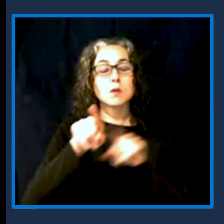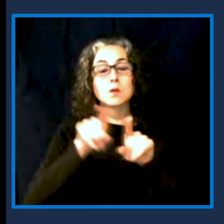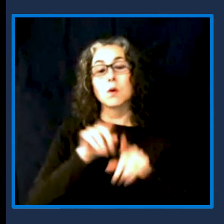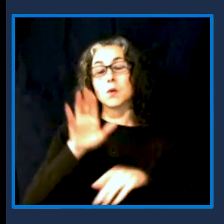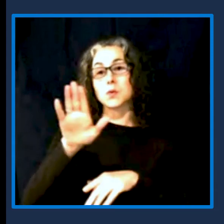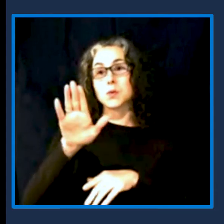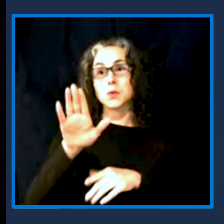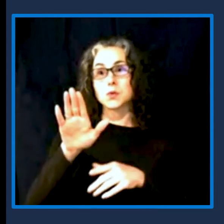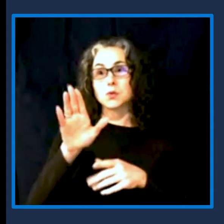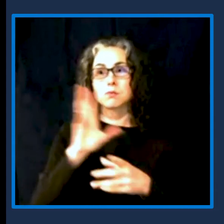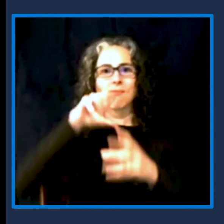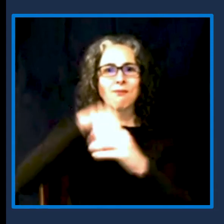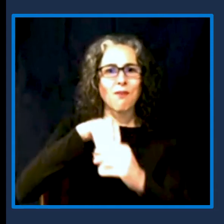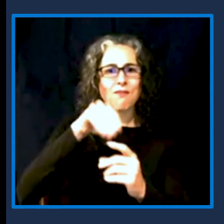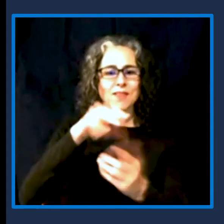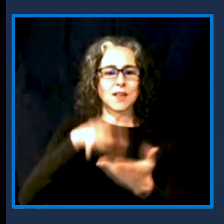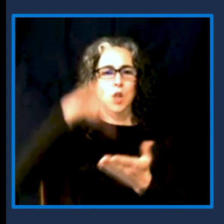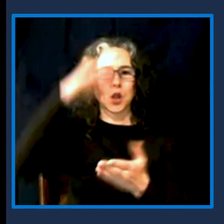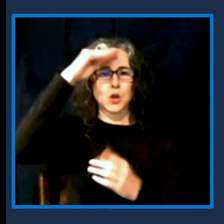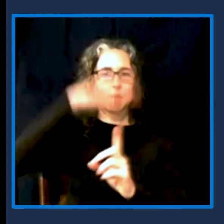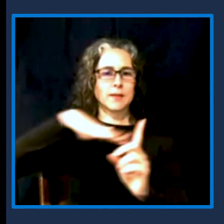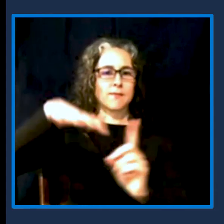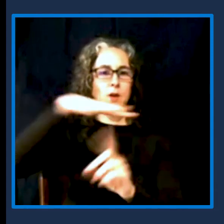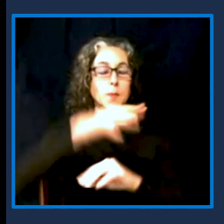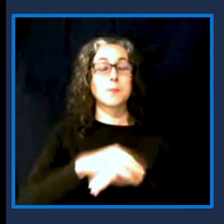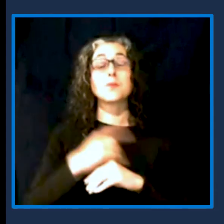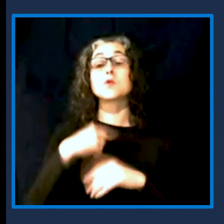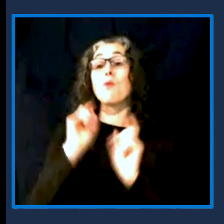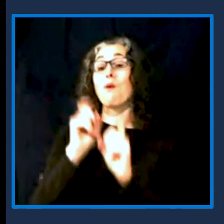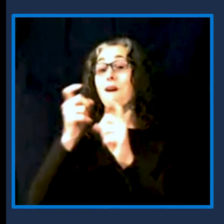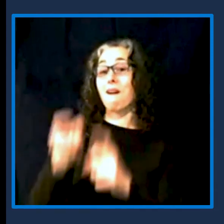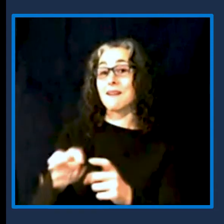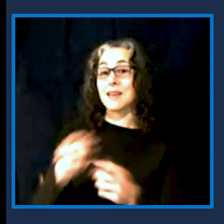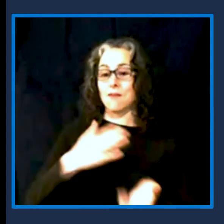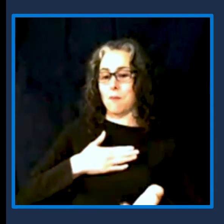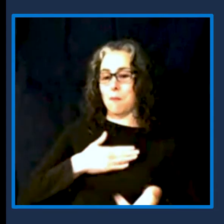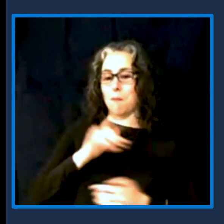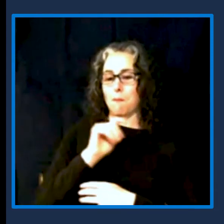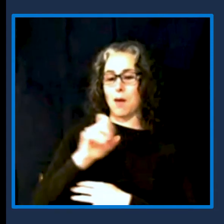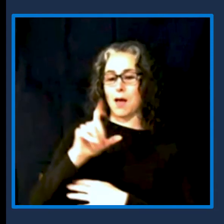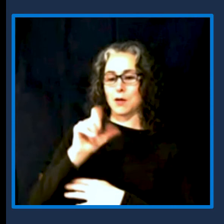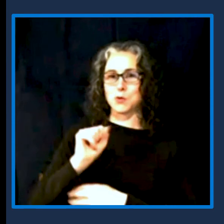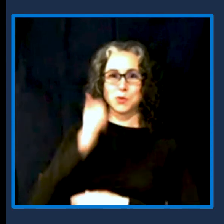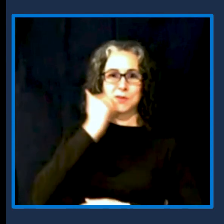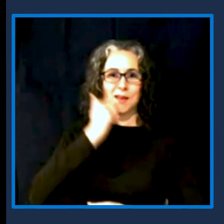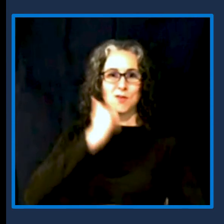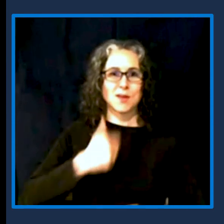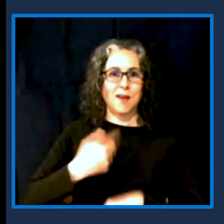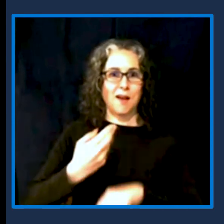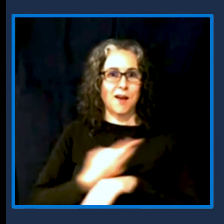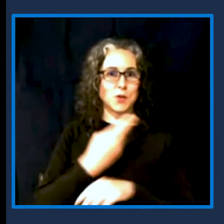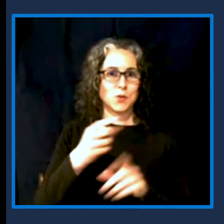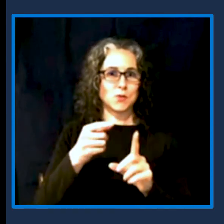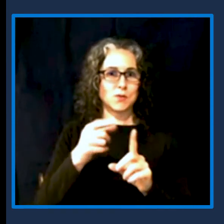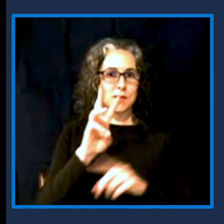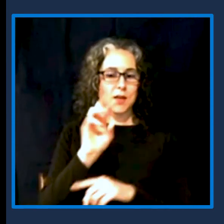that learning environment so i gave him the tools that i use on a daily basis built into word and